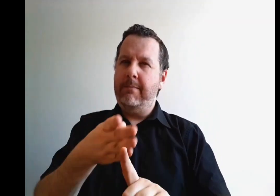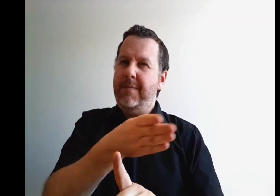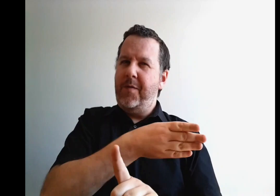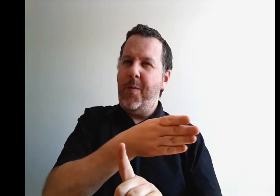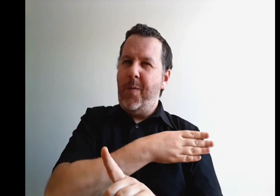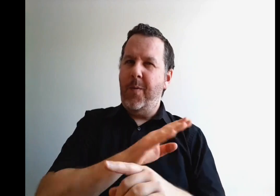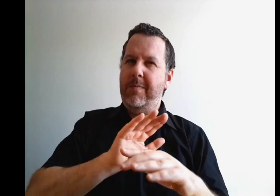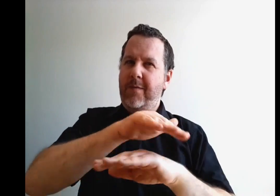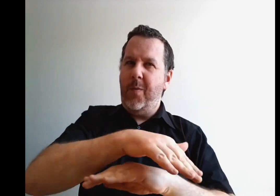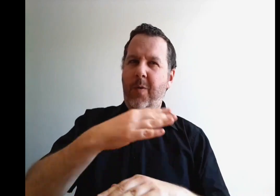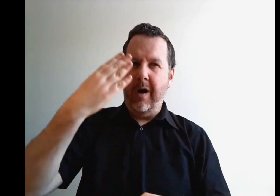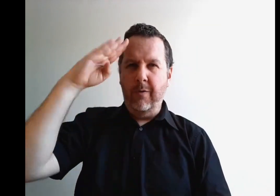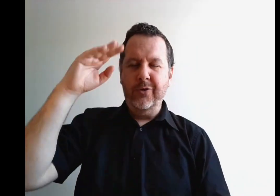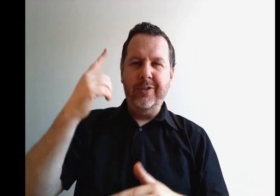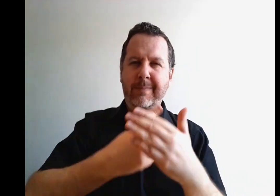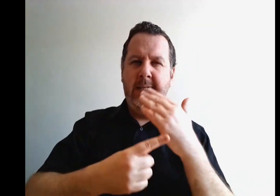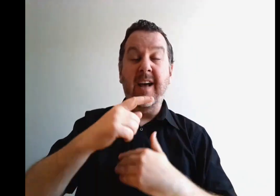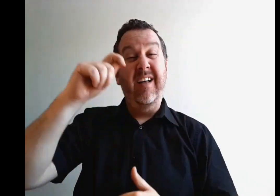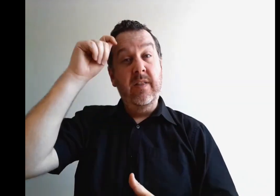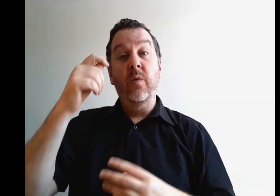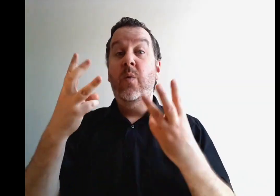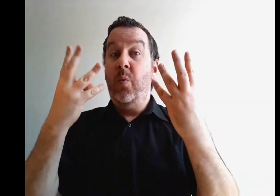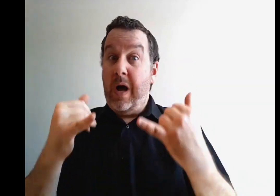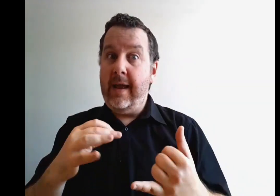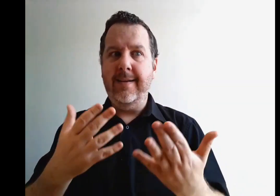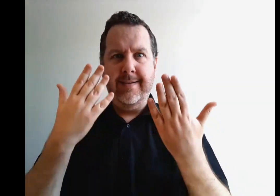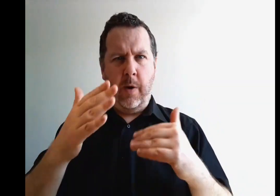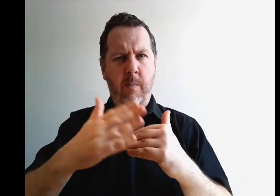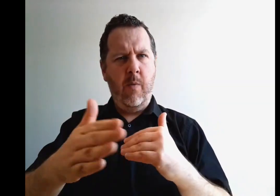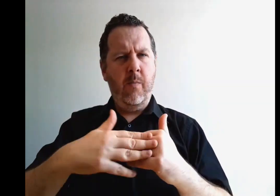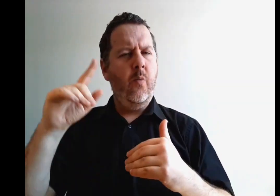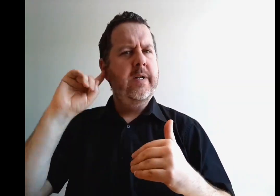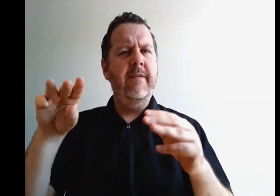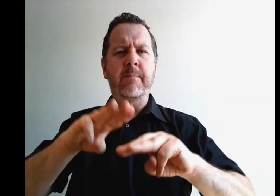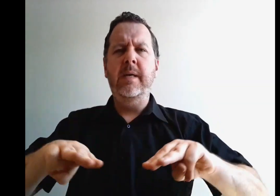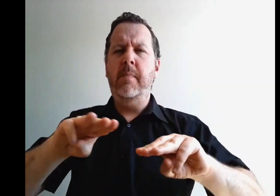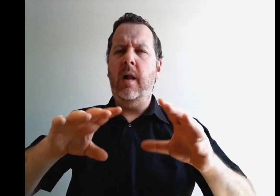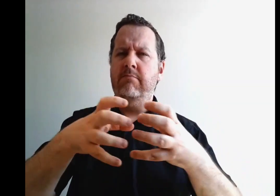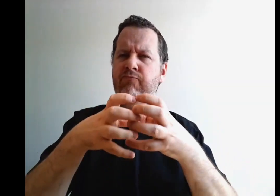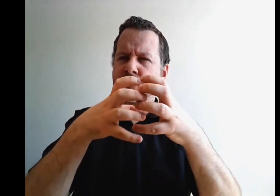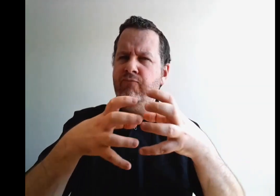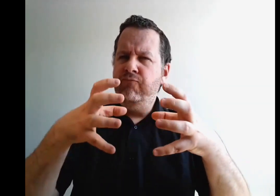I think that's a reflection of a critical mass of deaf people who'd been educated,